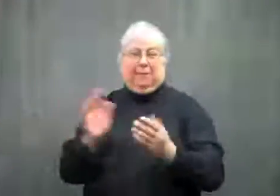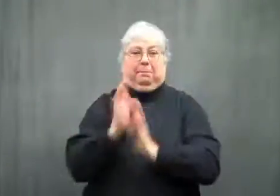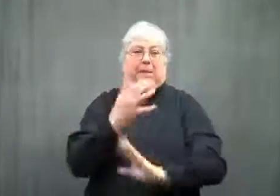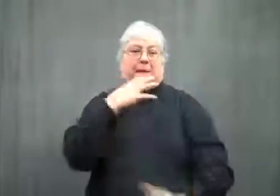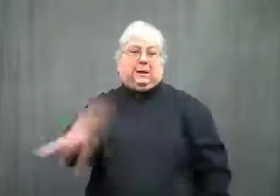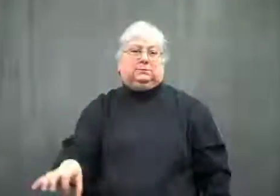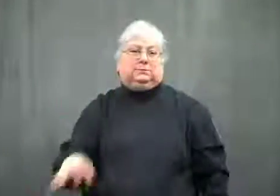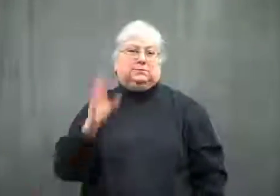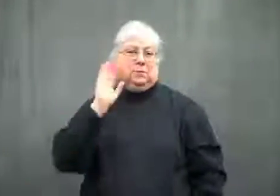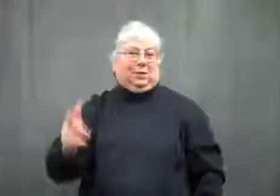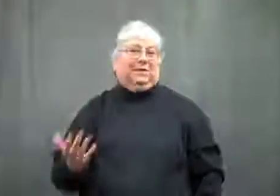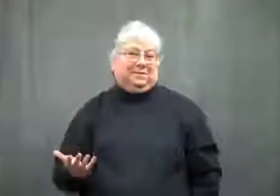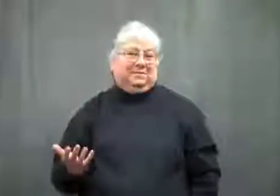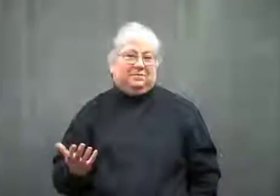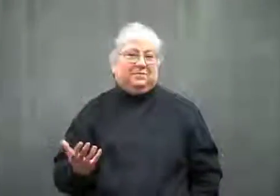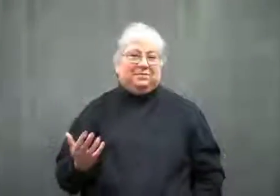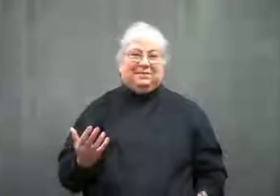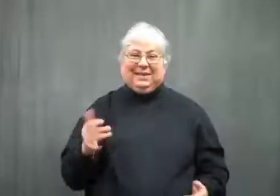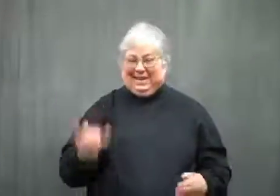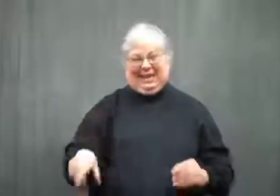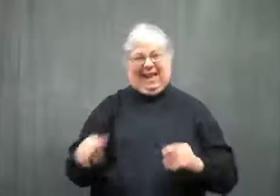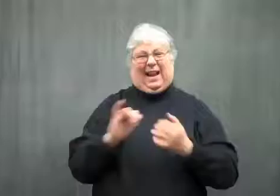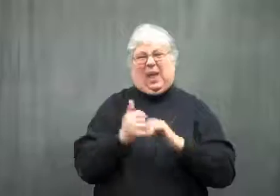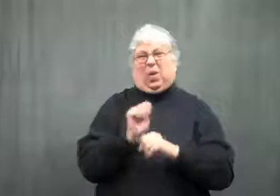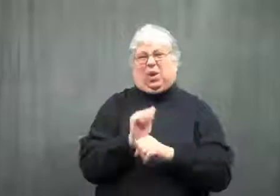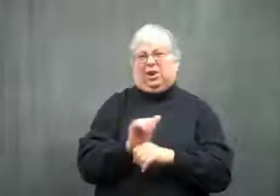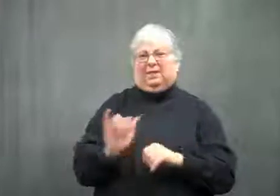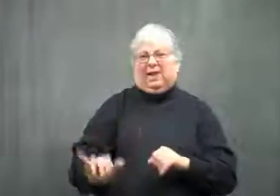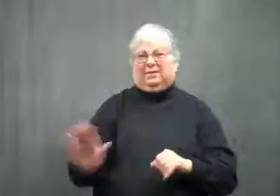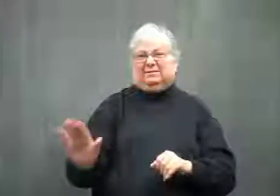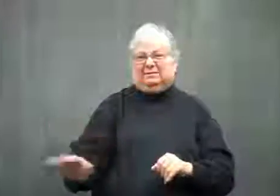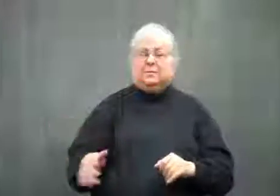This produces a lot of heat. That's how it works.